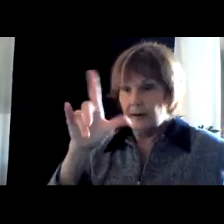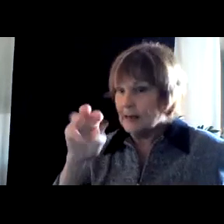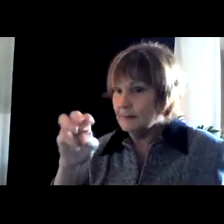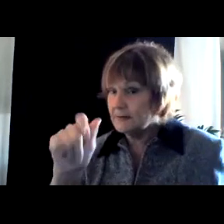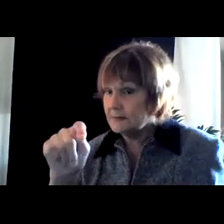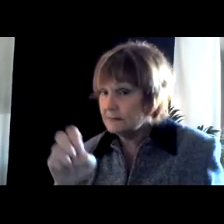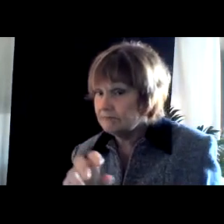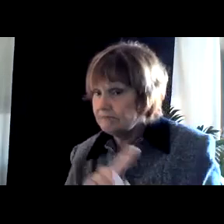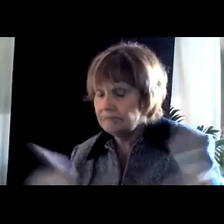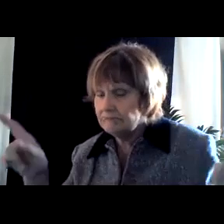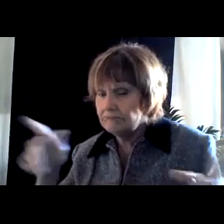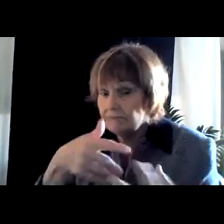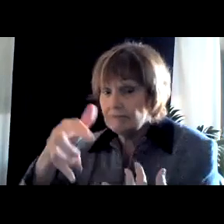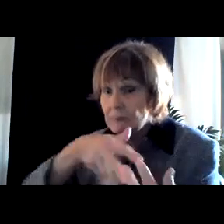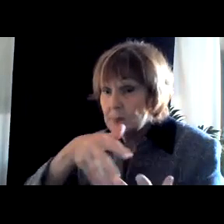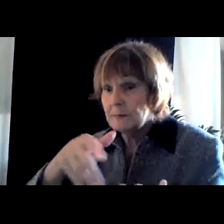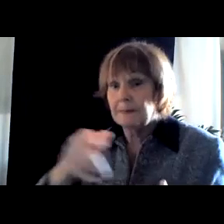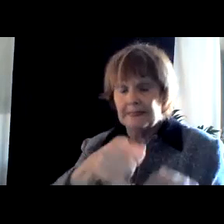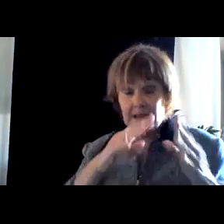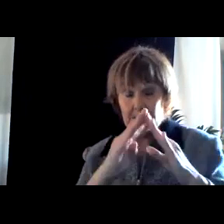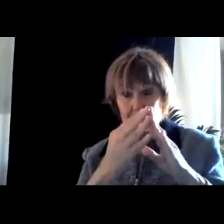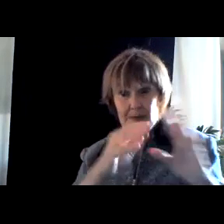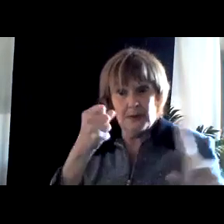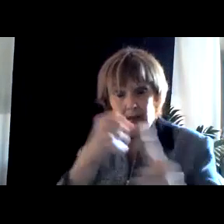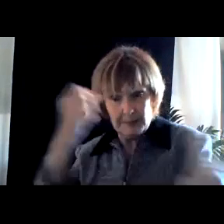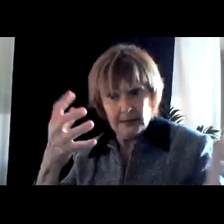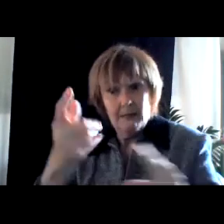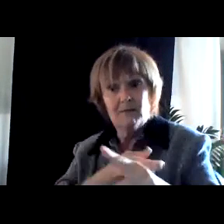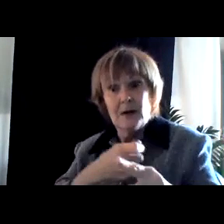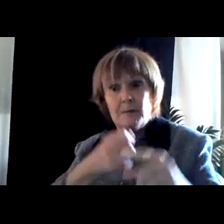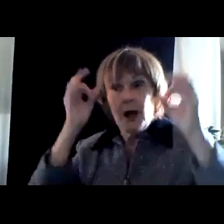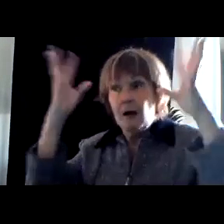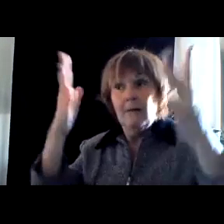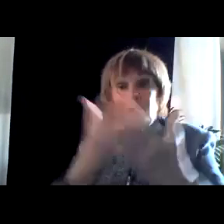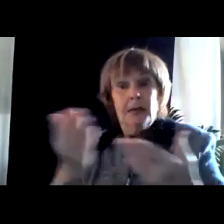if a community is highly impacted by a disaster. And all of a sudden